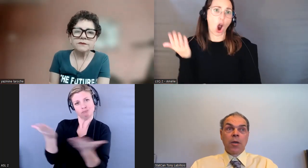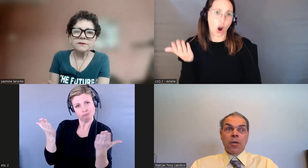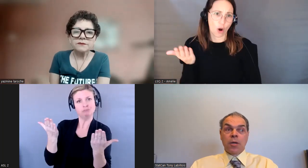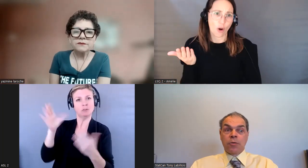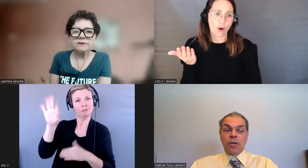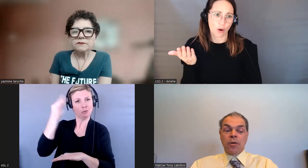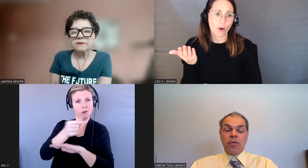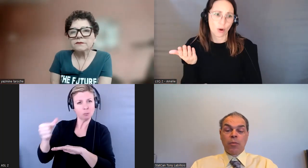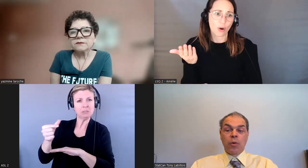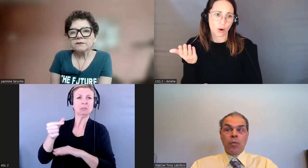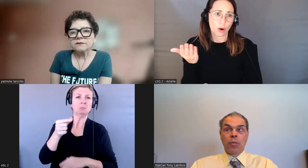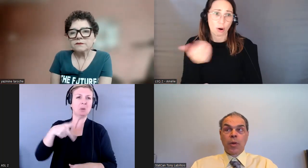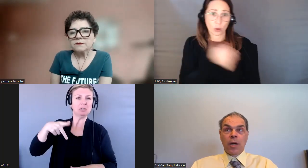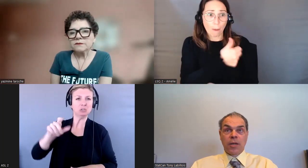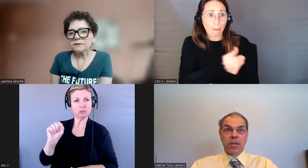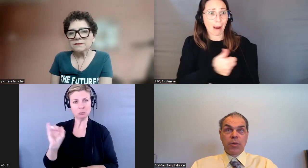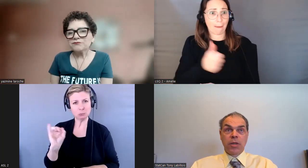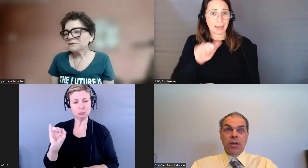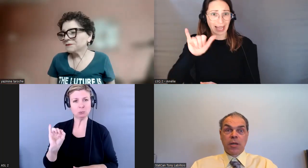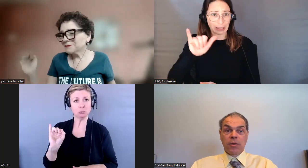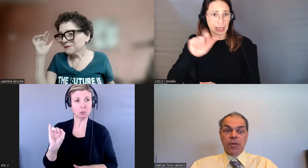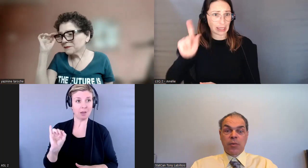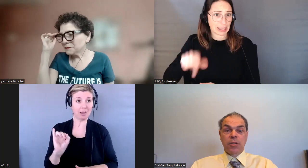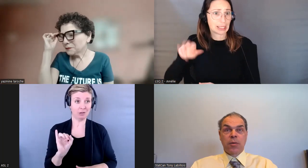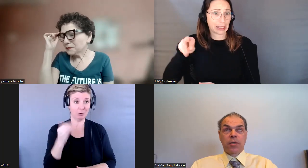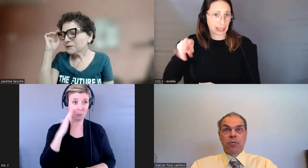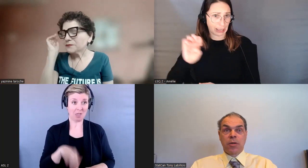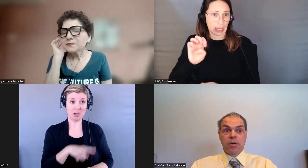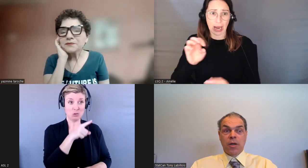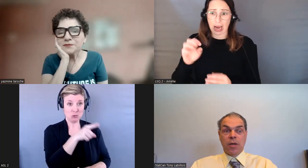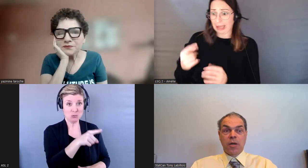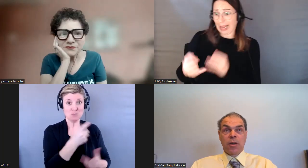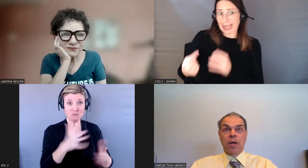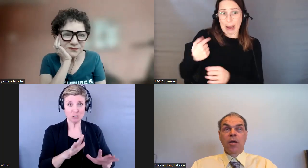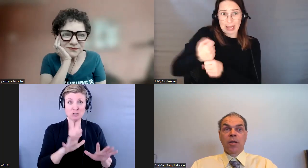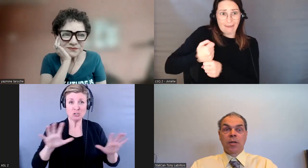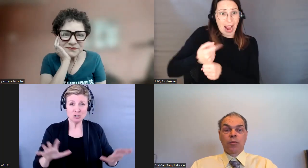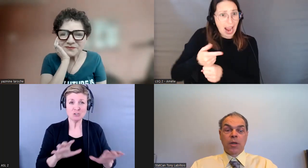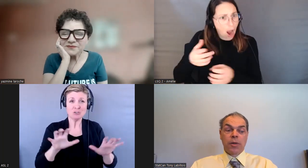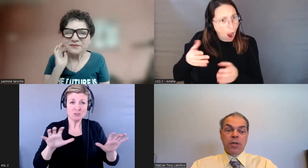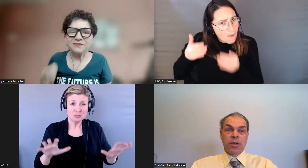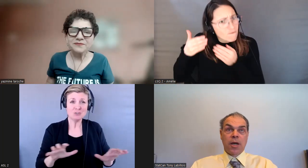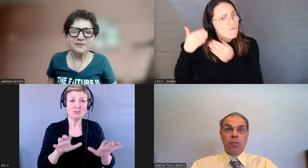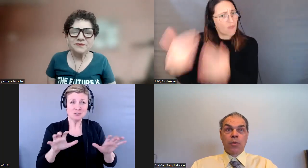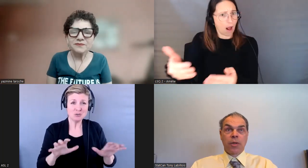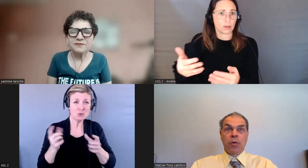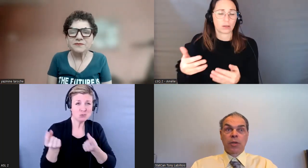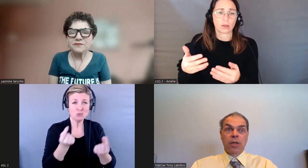it and uh you've done a lot in accessibility in your in your last uh position actually